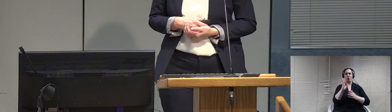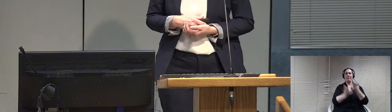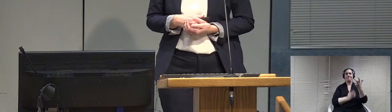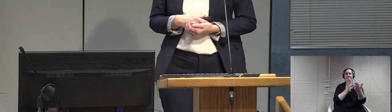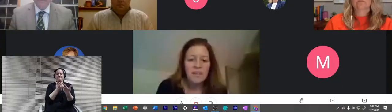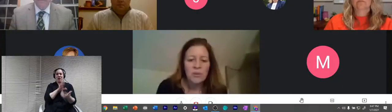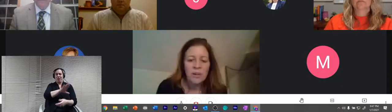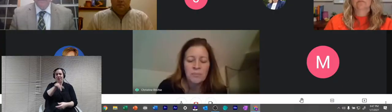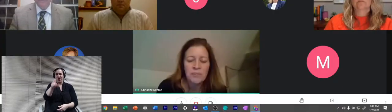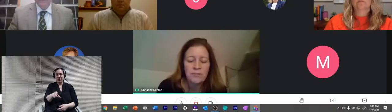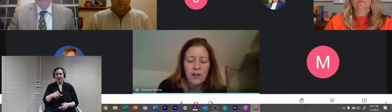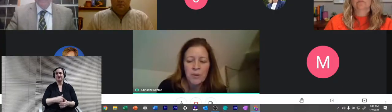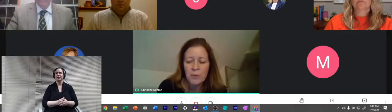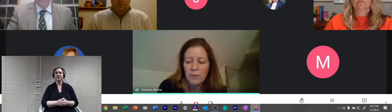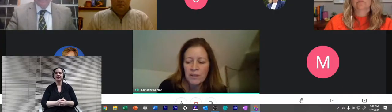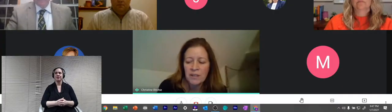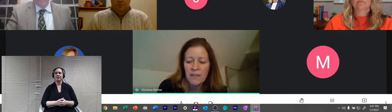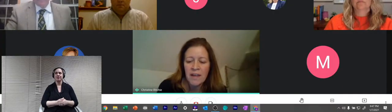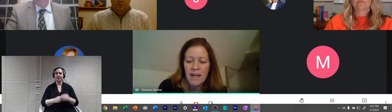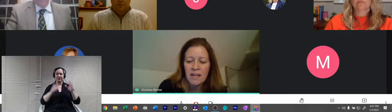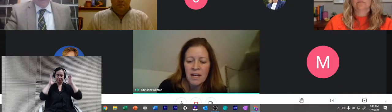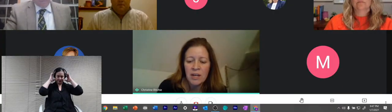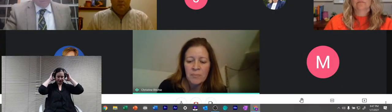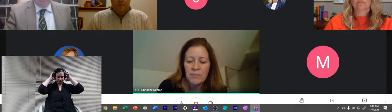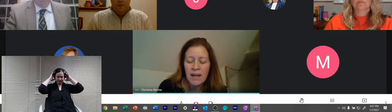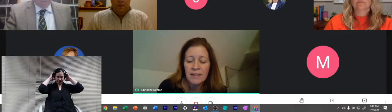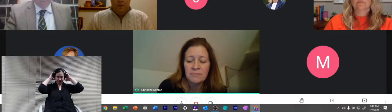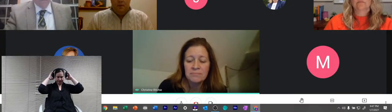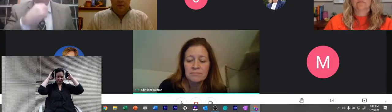Great, thank you. I'm to follow up quickly on that I.